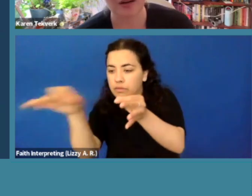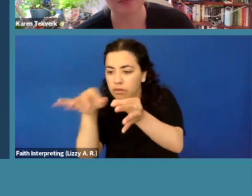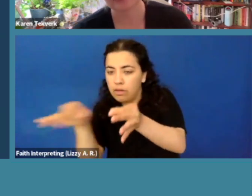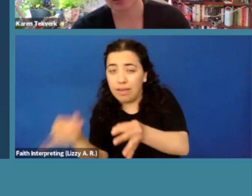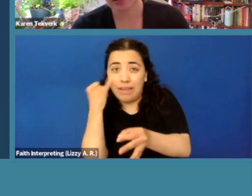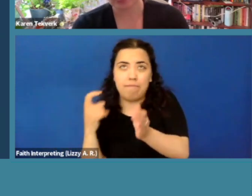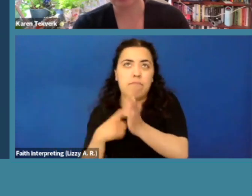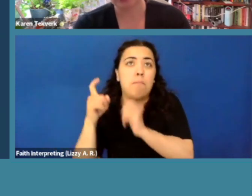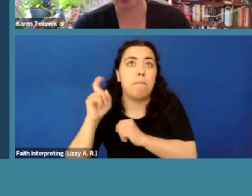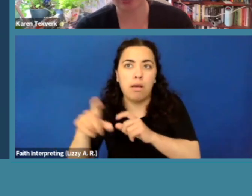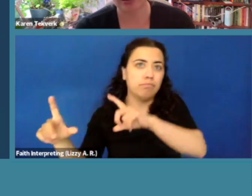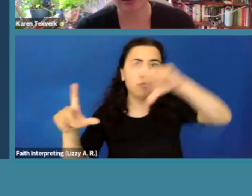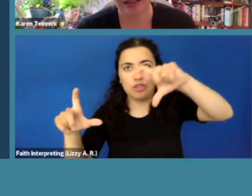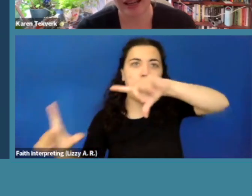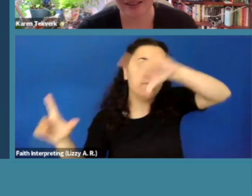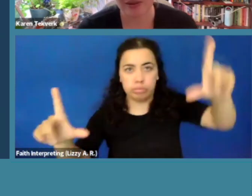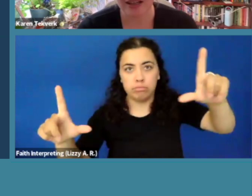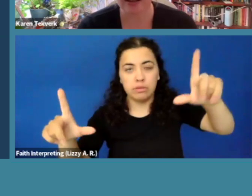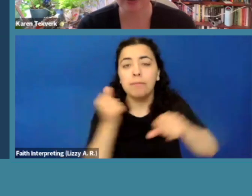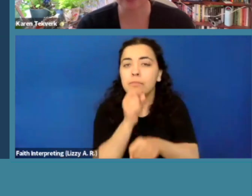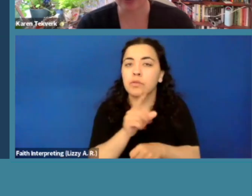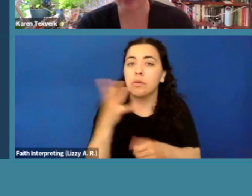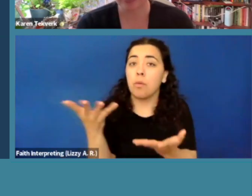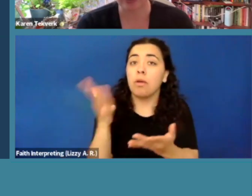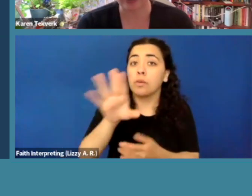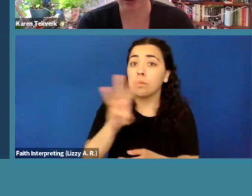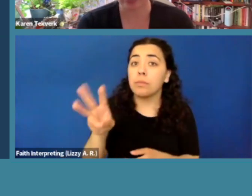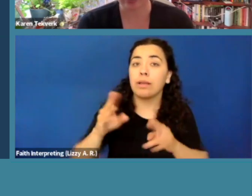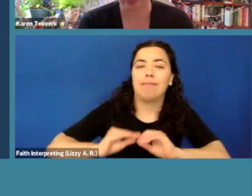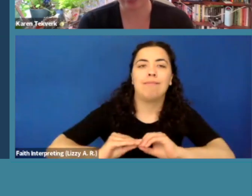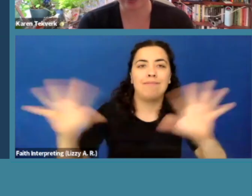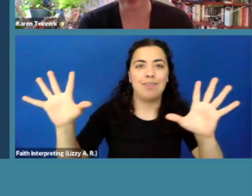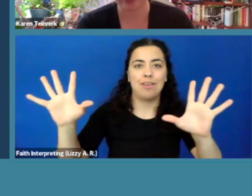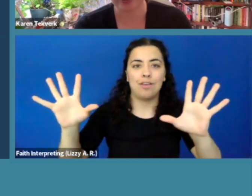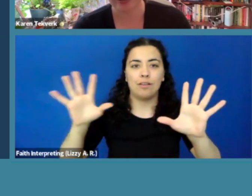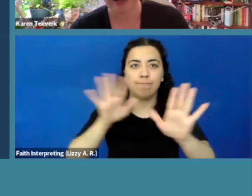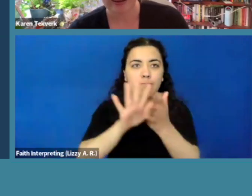You also want to make sure that your site is using clear fonts and high contrast colors.